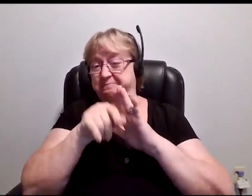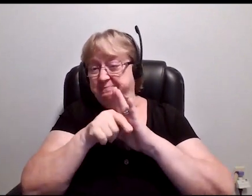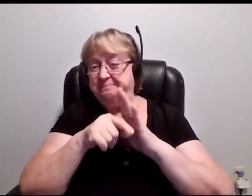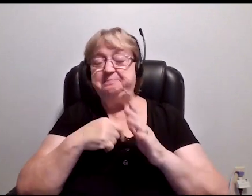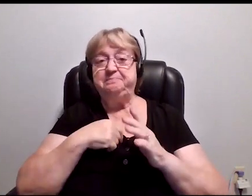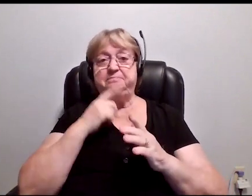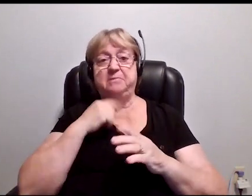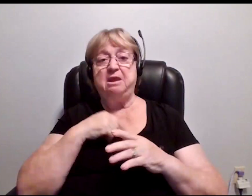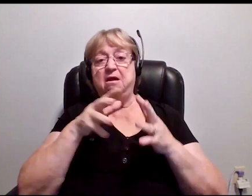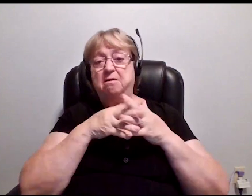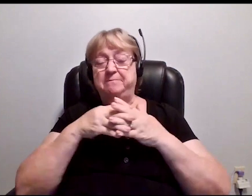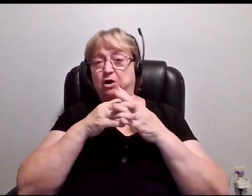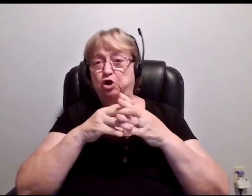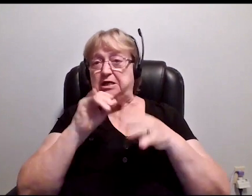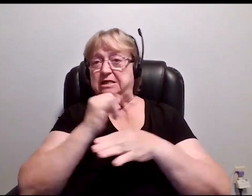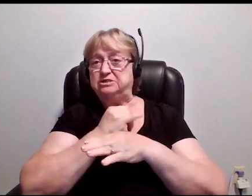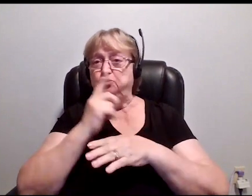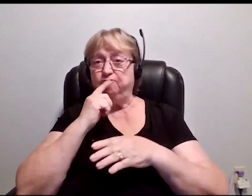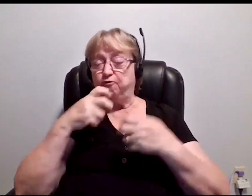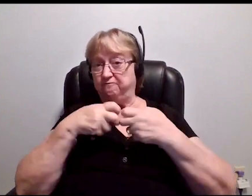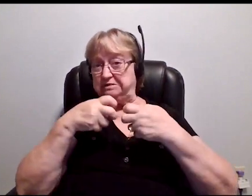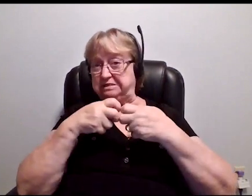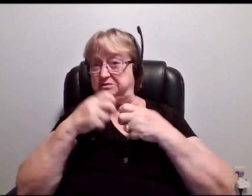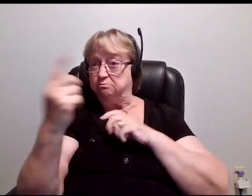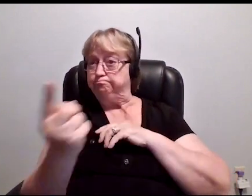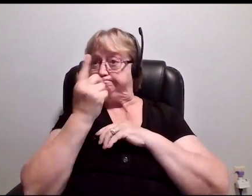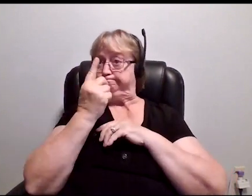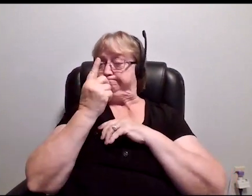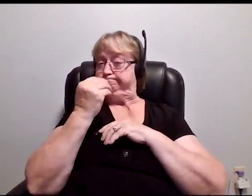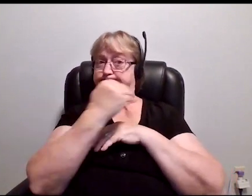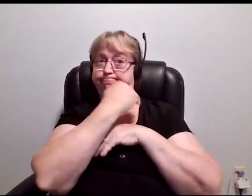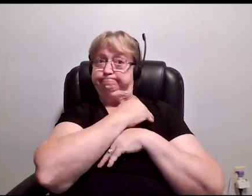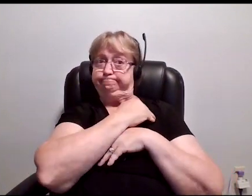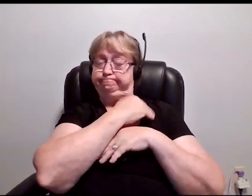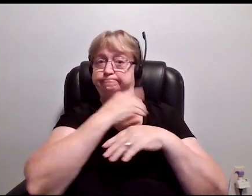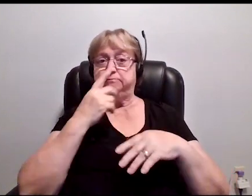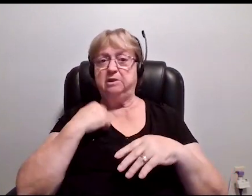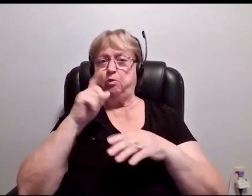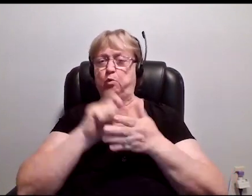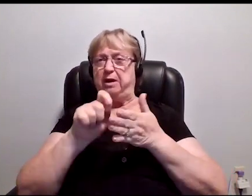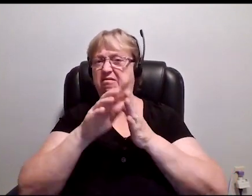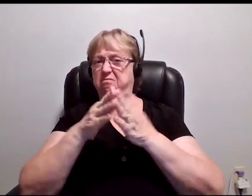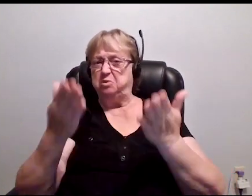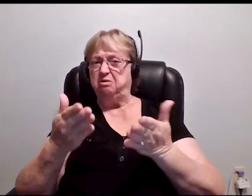by the American Institute of Physics because they were writing this textbook shown on the right-hand side of the screen called the International Handbook